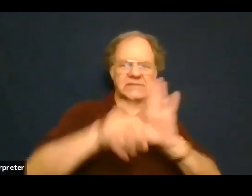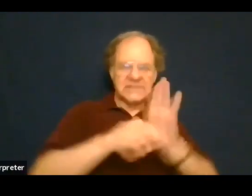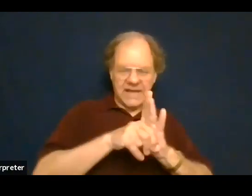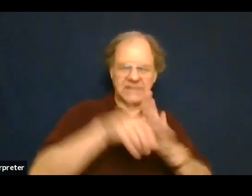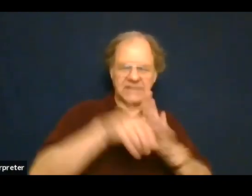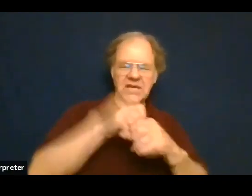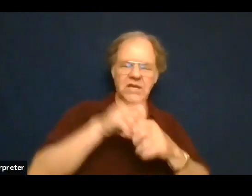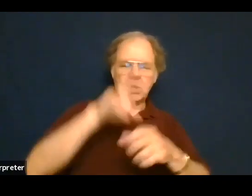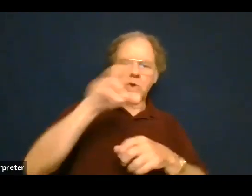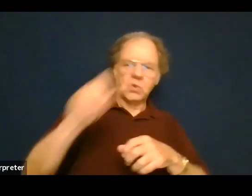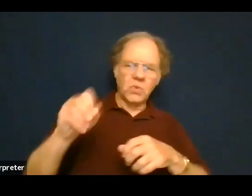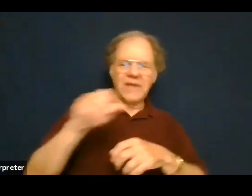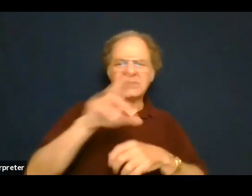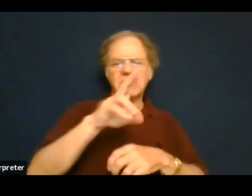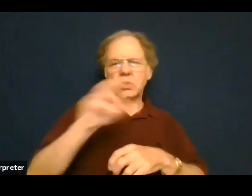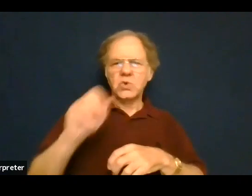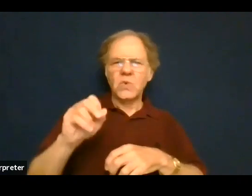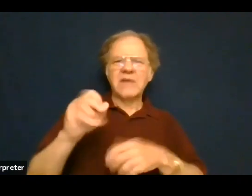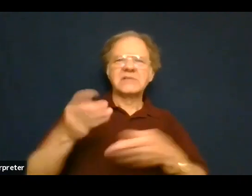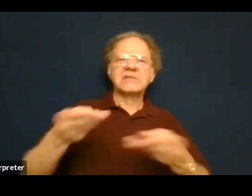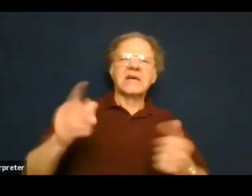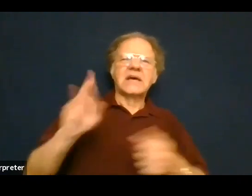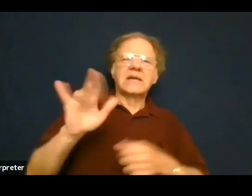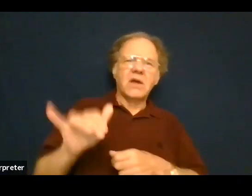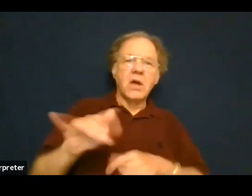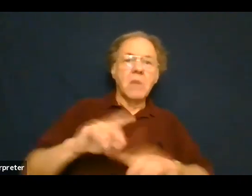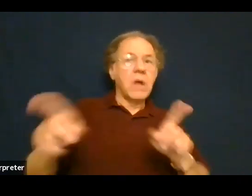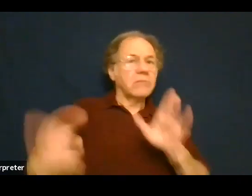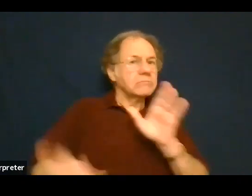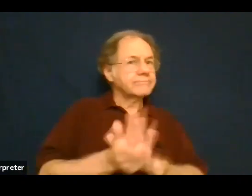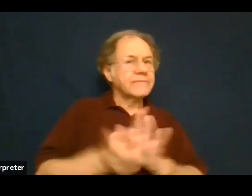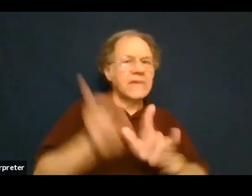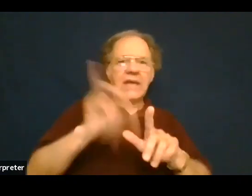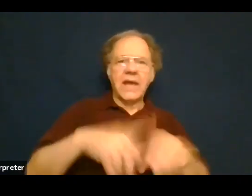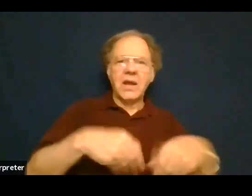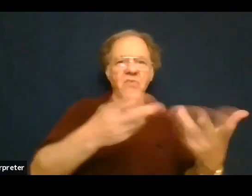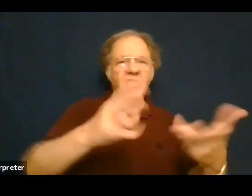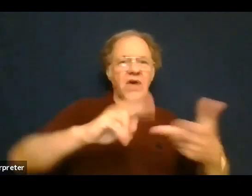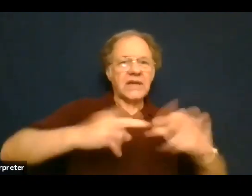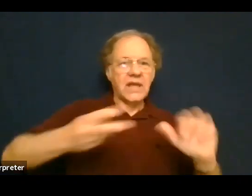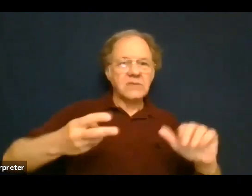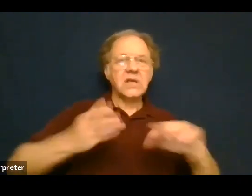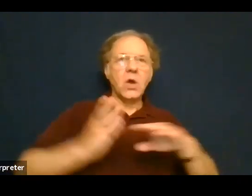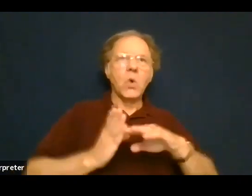But currently, they are not allowed to provide counseling again across an international border.